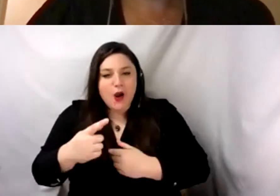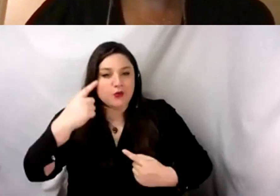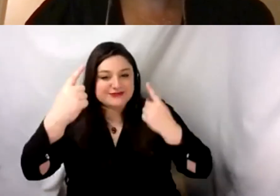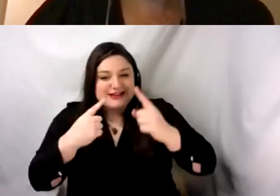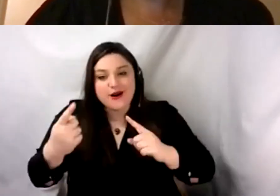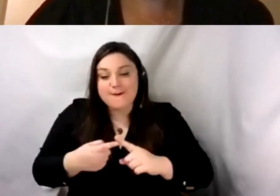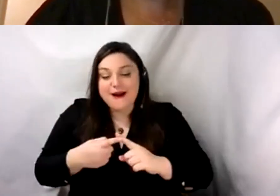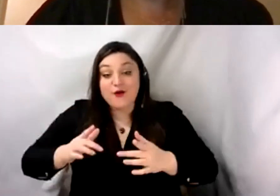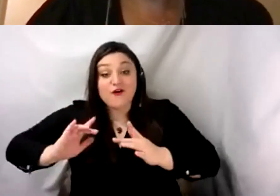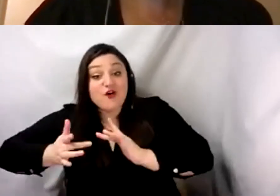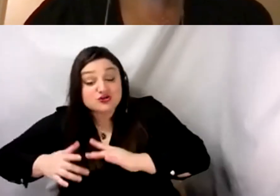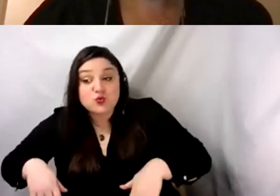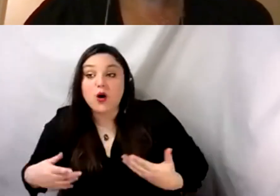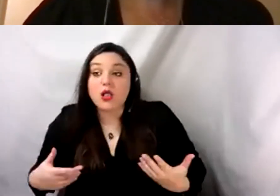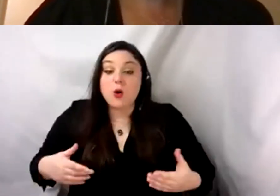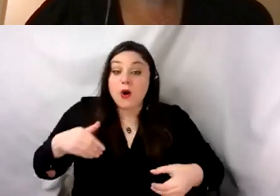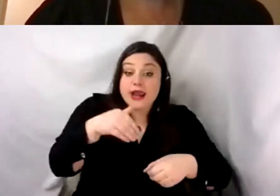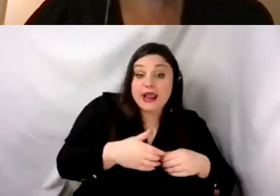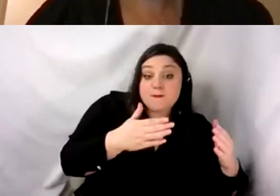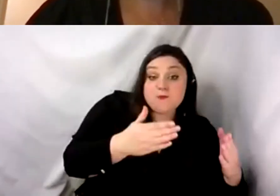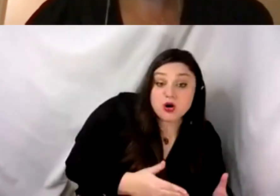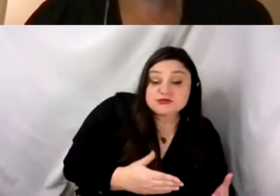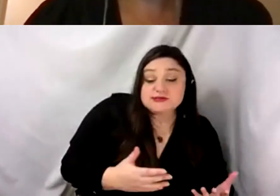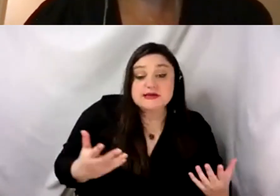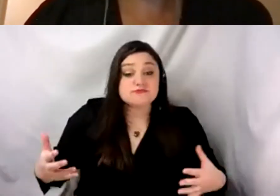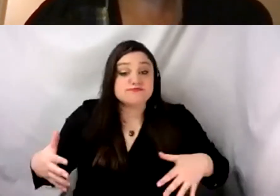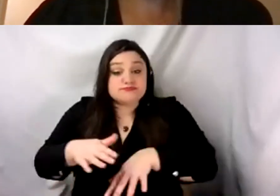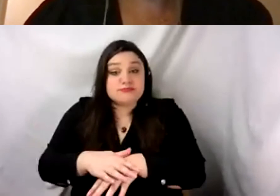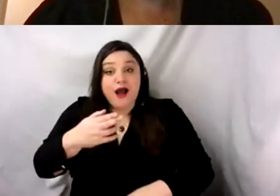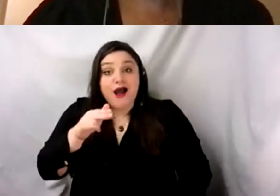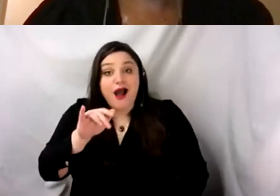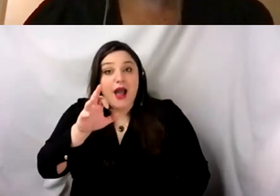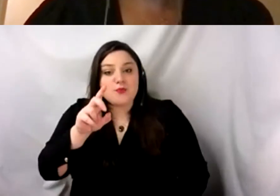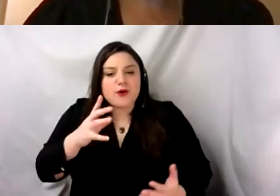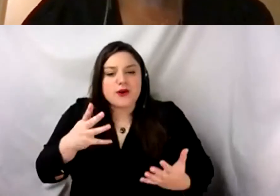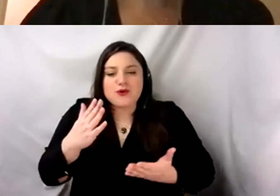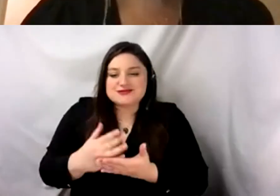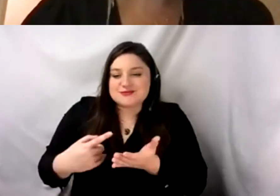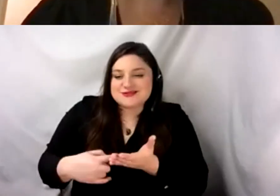some Arlie discussions around that.